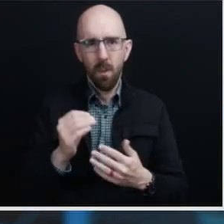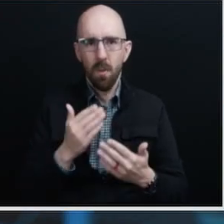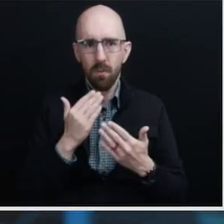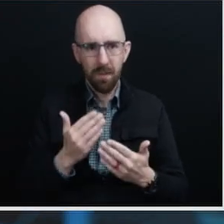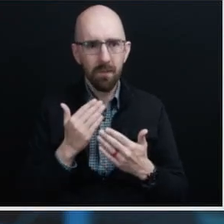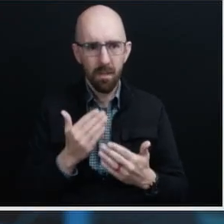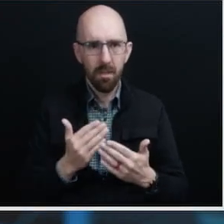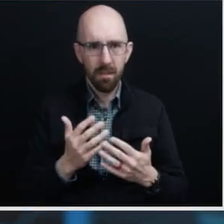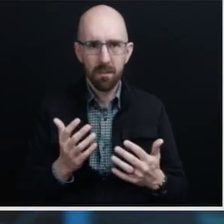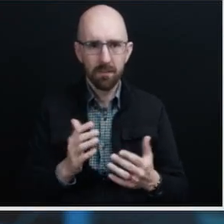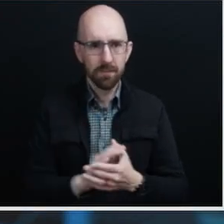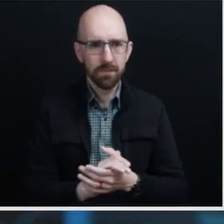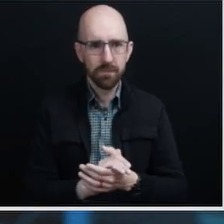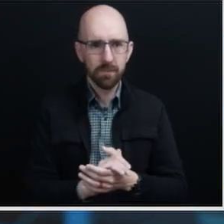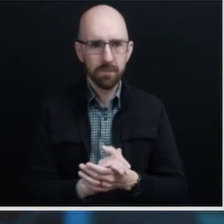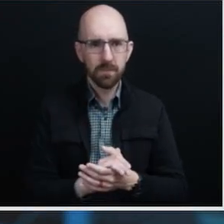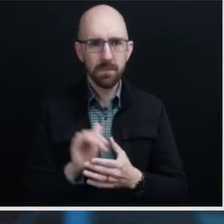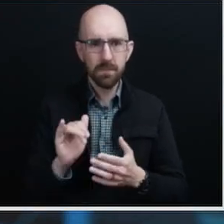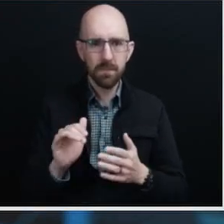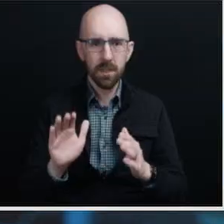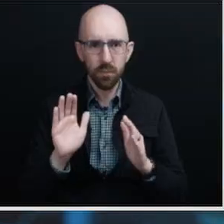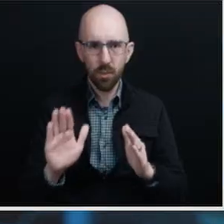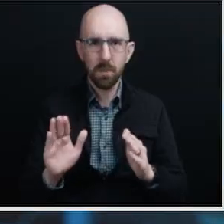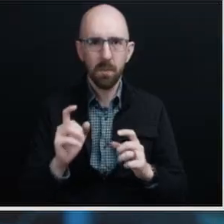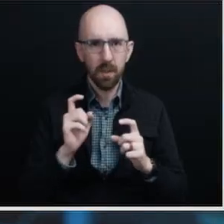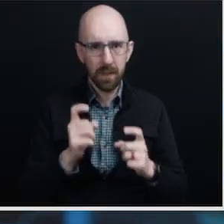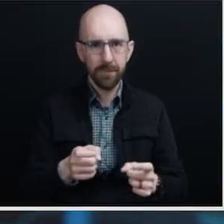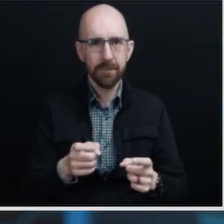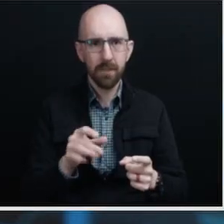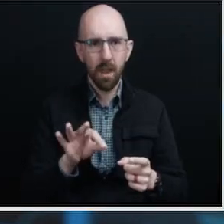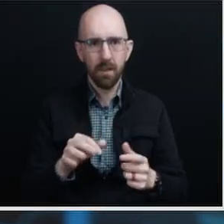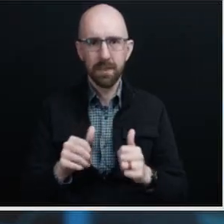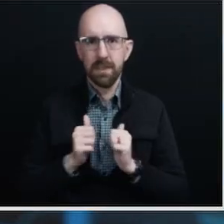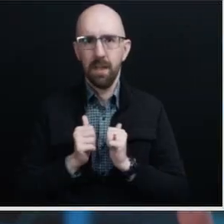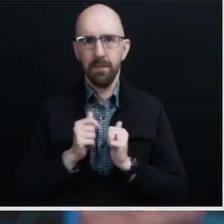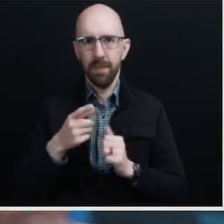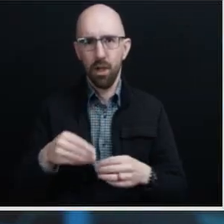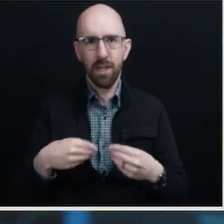um it is such an incredible gift of self that they are giving and she's already given so much